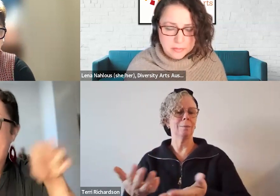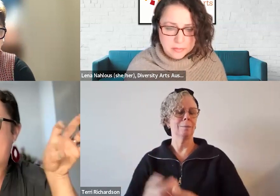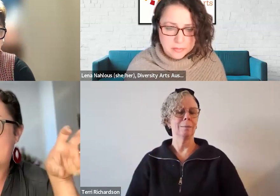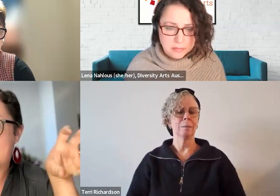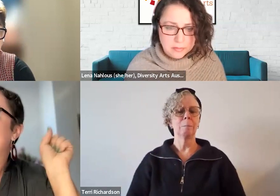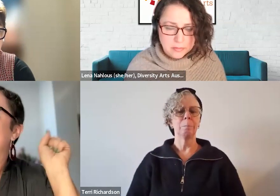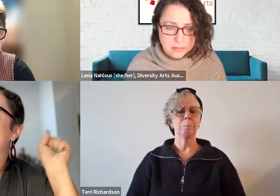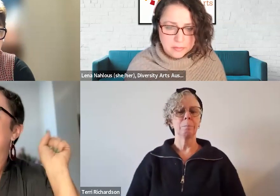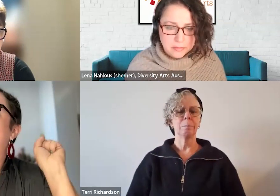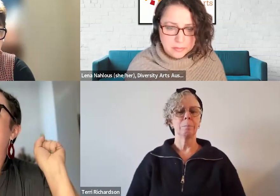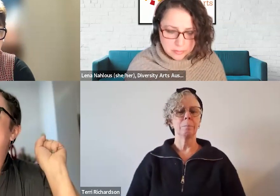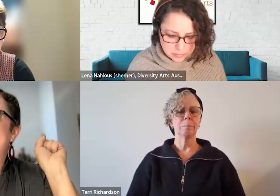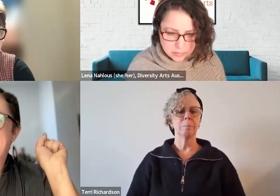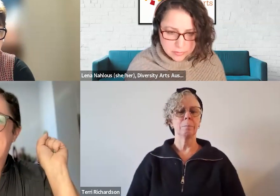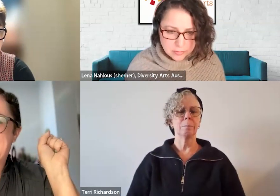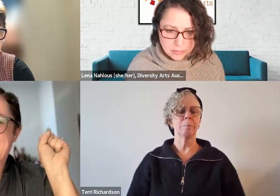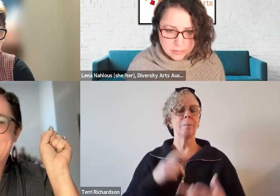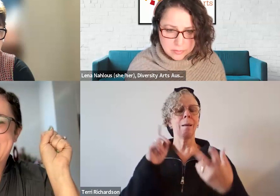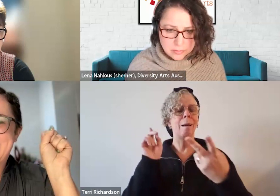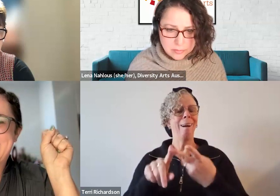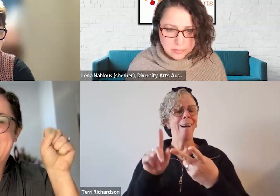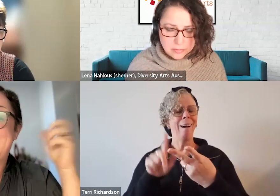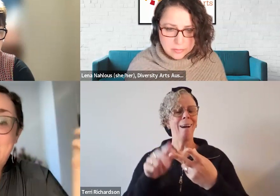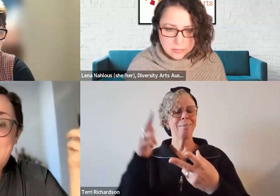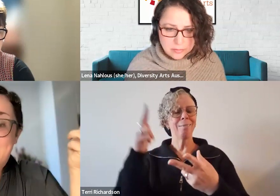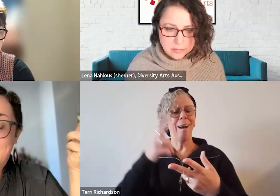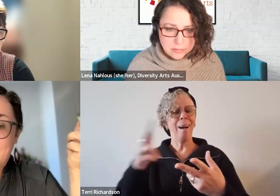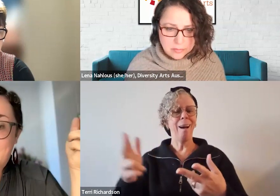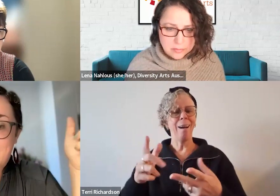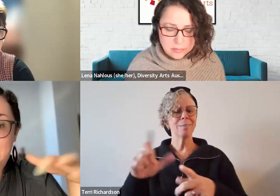Other arts and cultural legislation does not have that requirement.